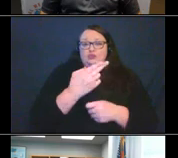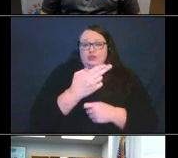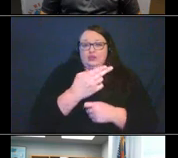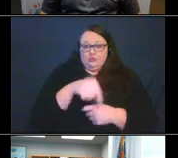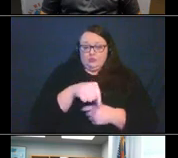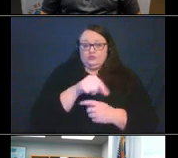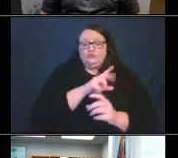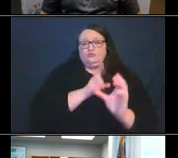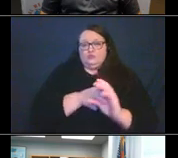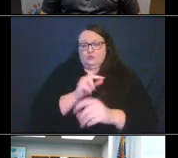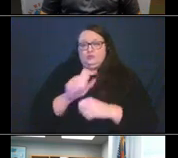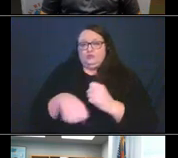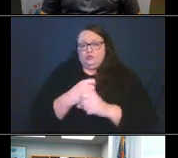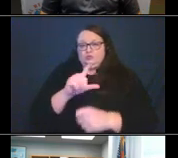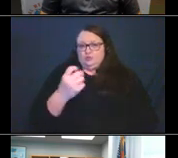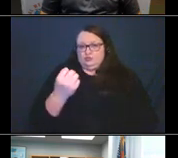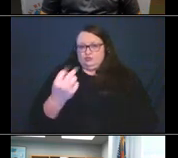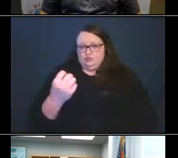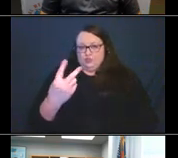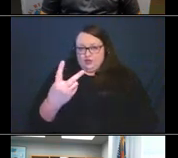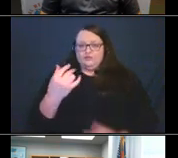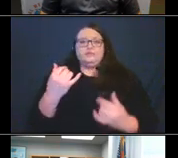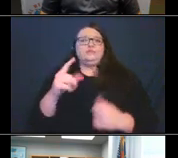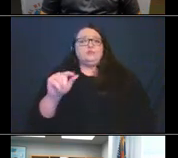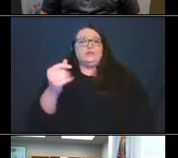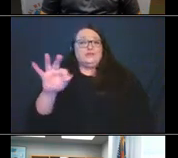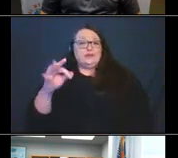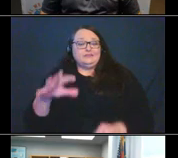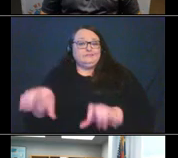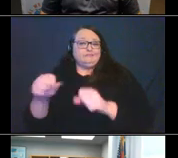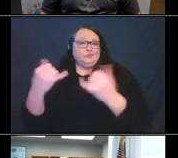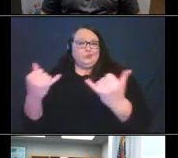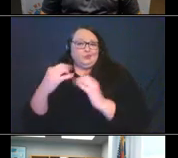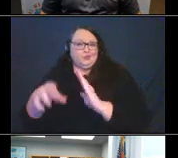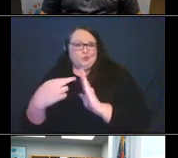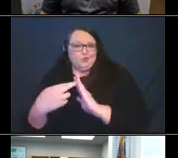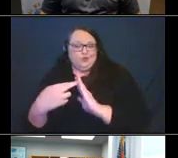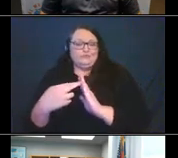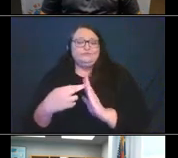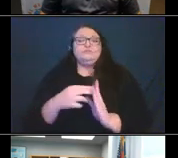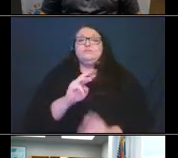before taking on his current role in 2019. Mike and his team developed the initial approach to